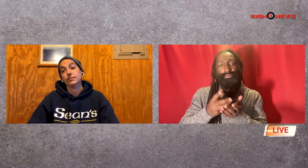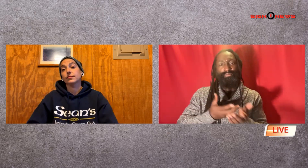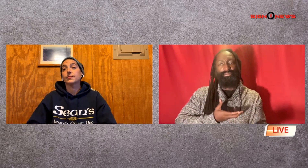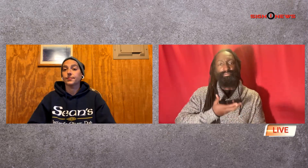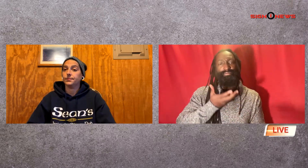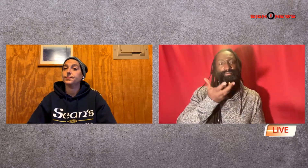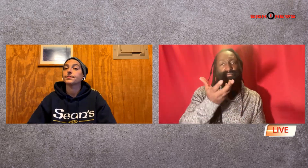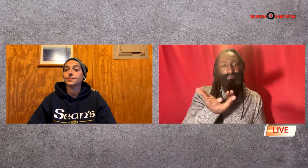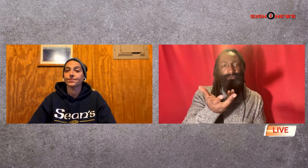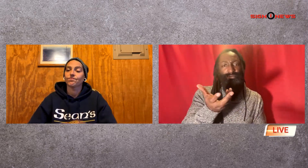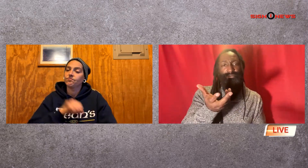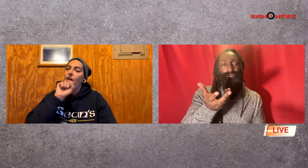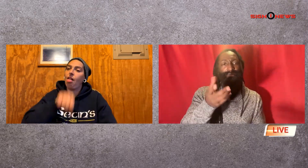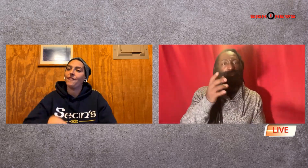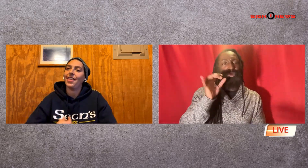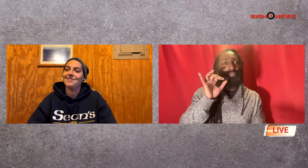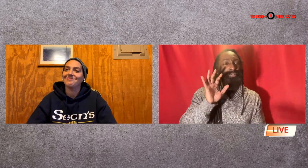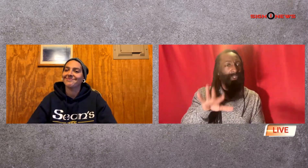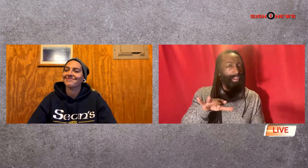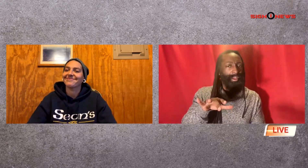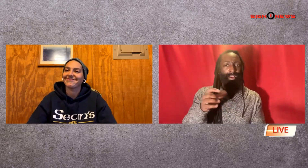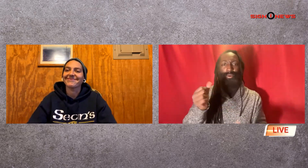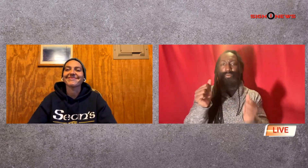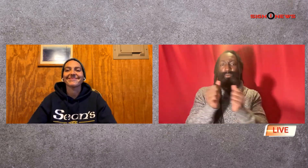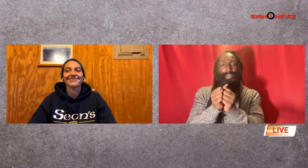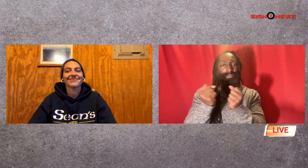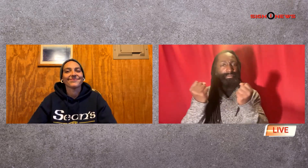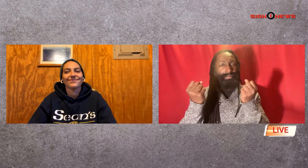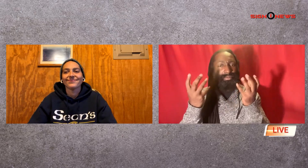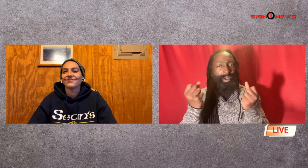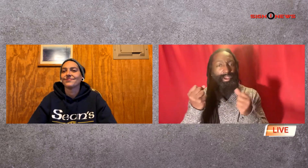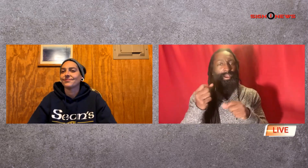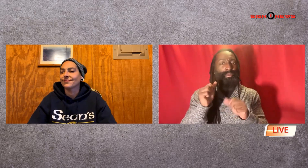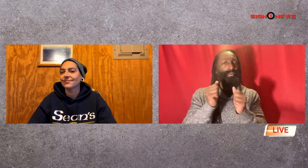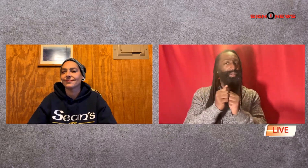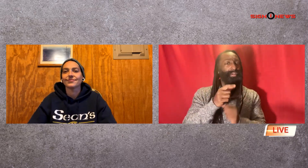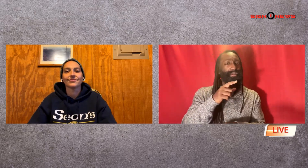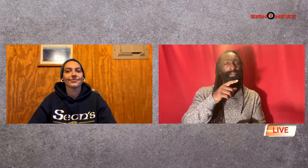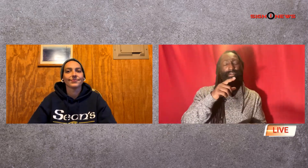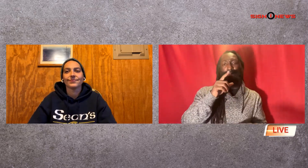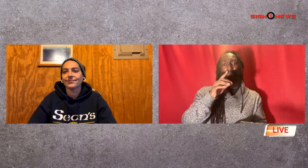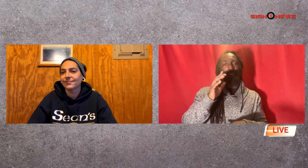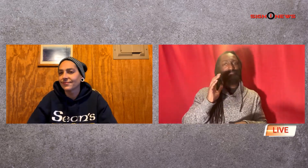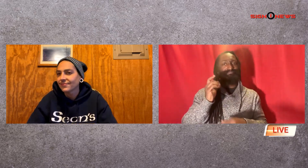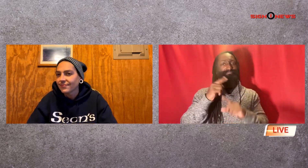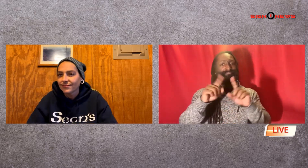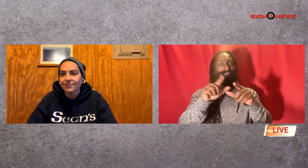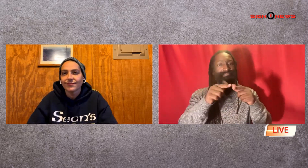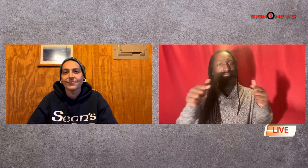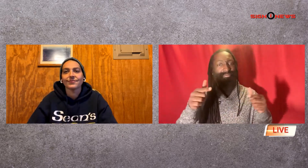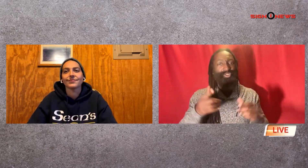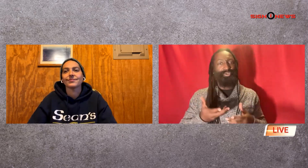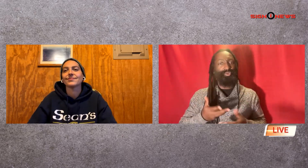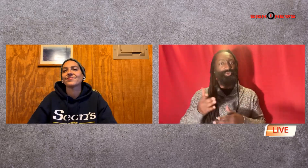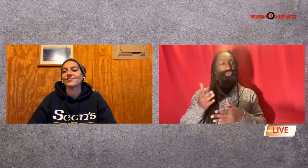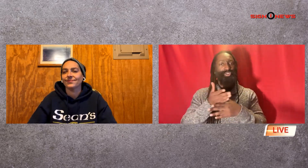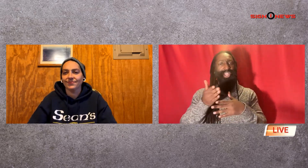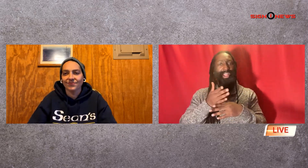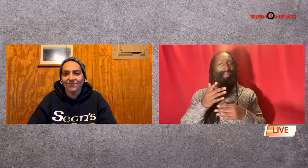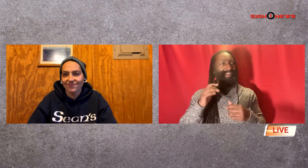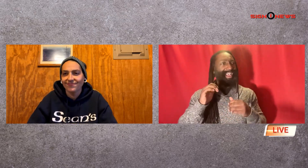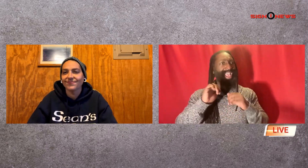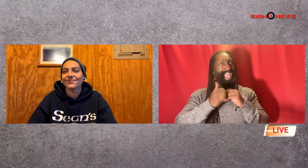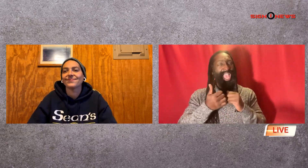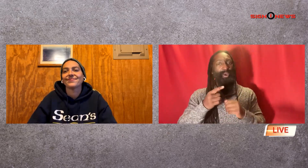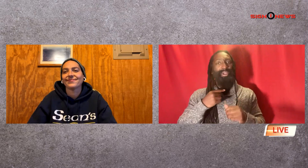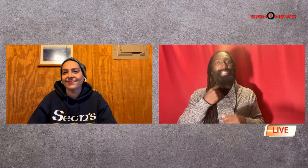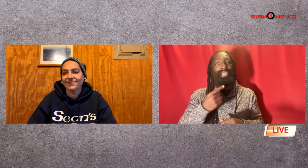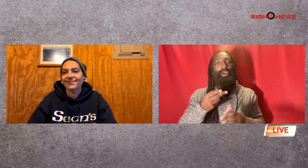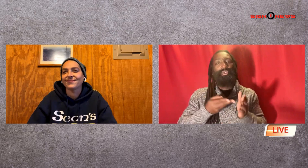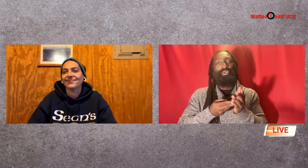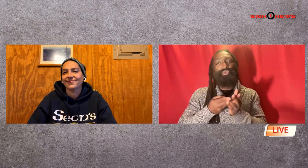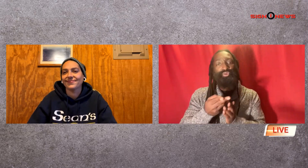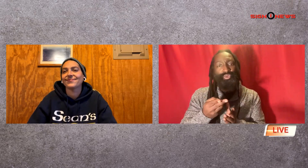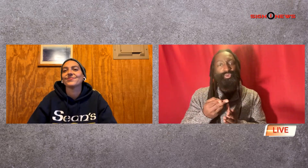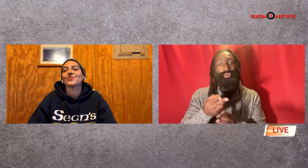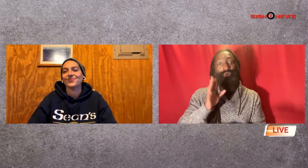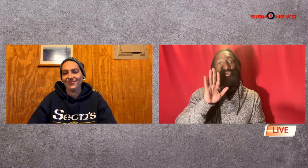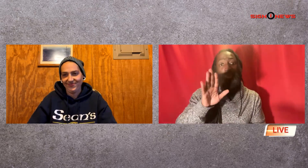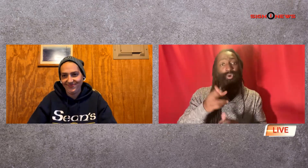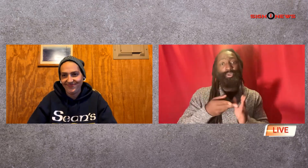company is about raw truth with signing different languages and share our voice and our truth